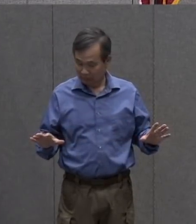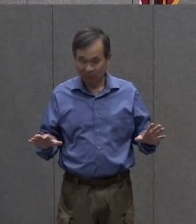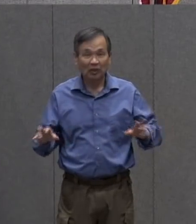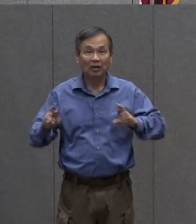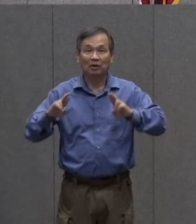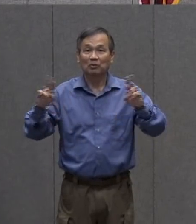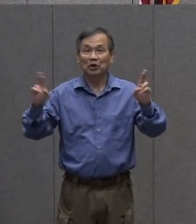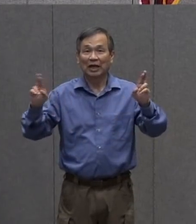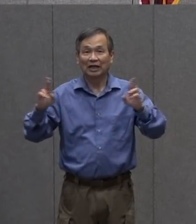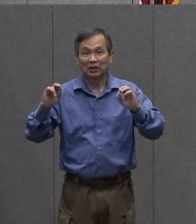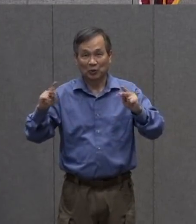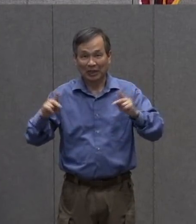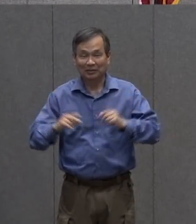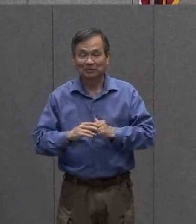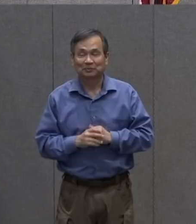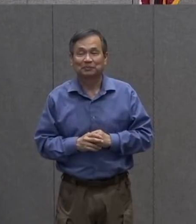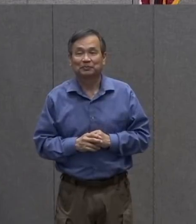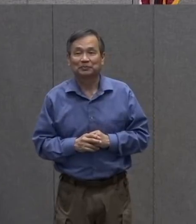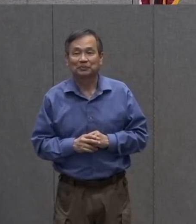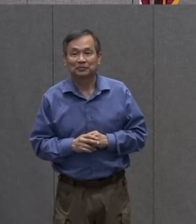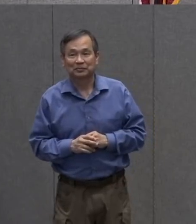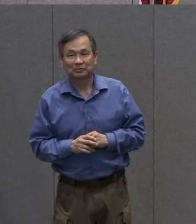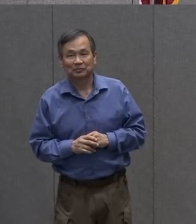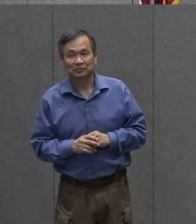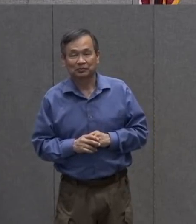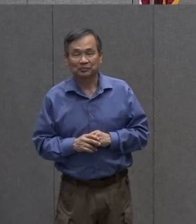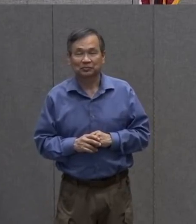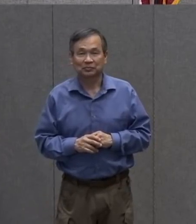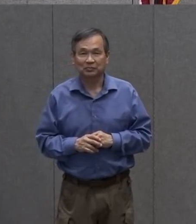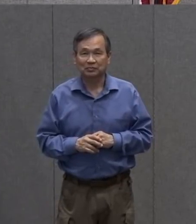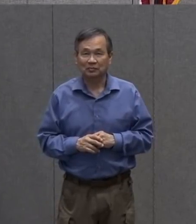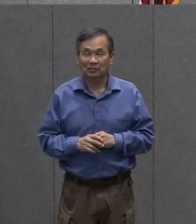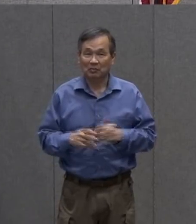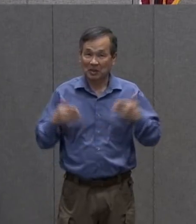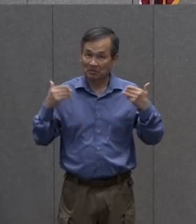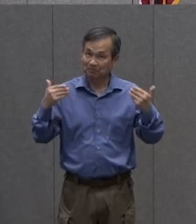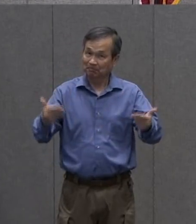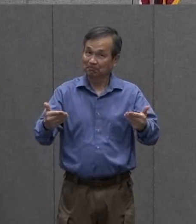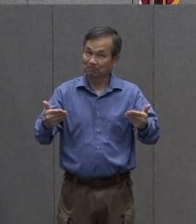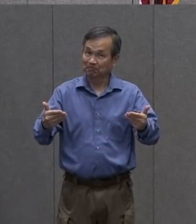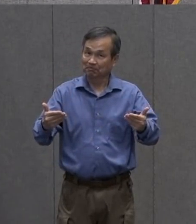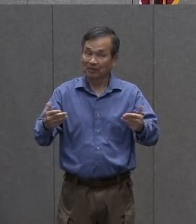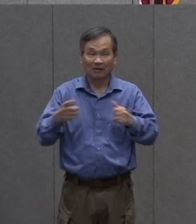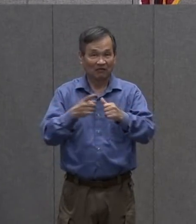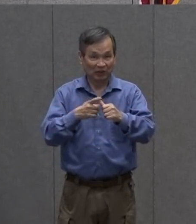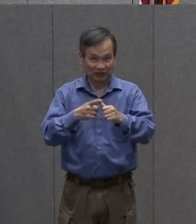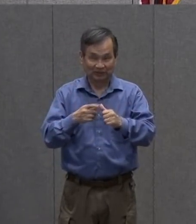I feel very organized. It makes me feel good. And let's begin. So, first things first.